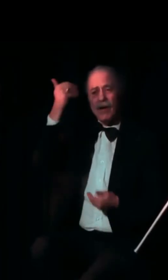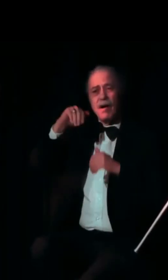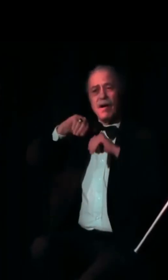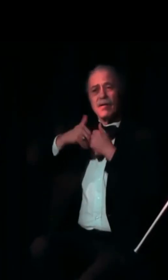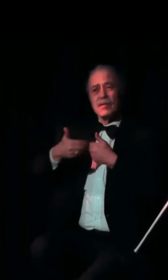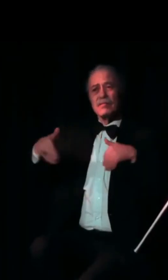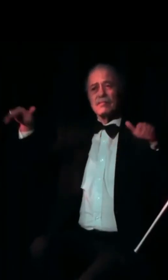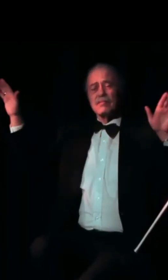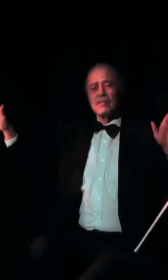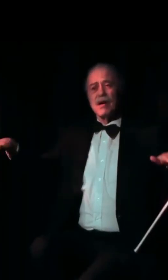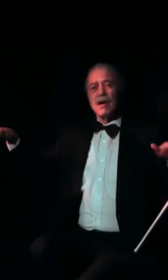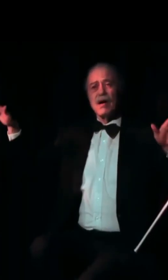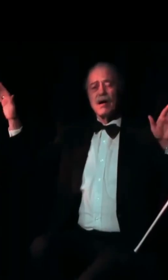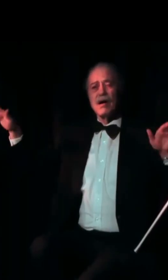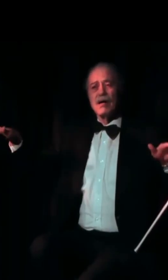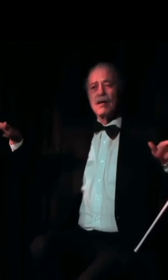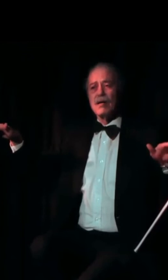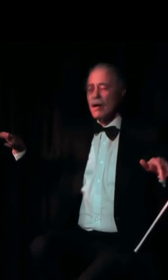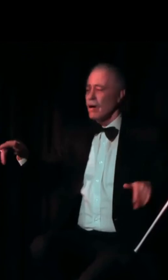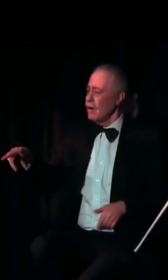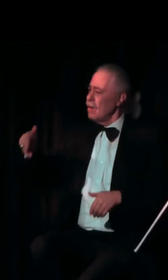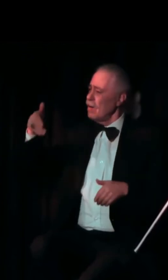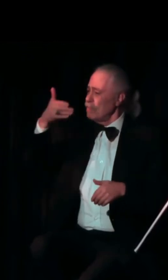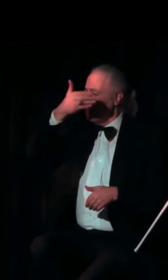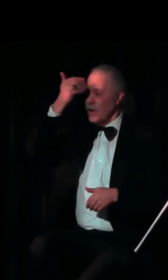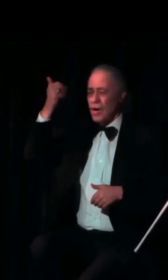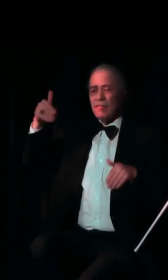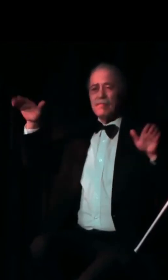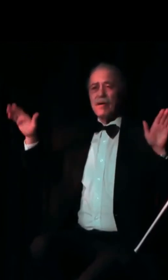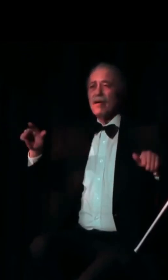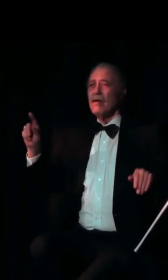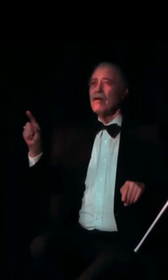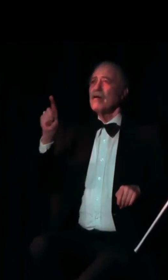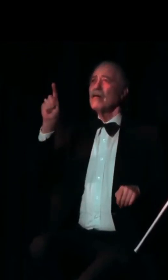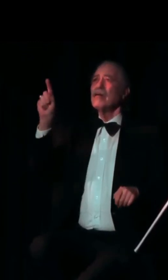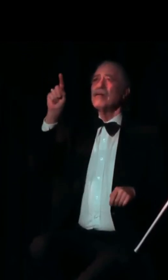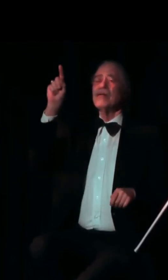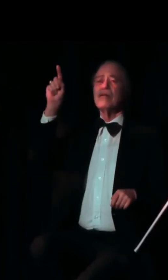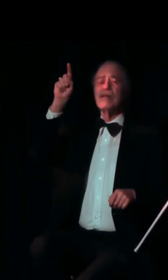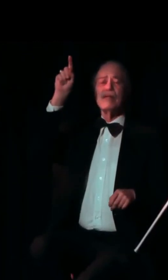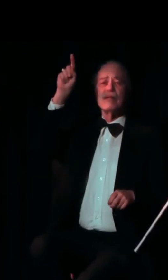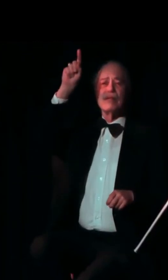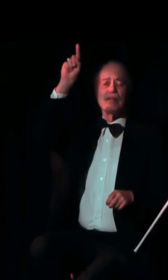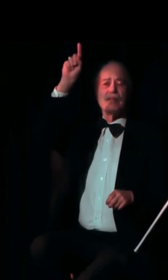The birds themselves forgot who they were.